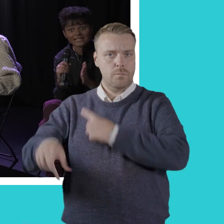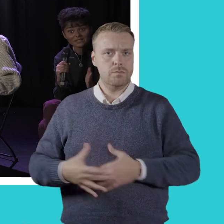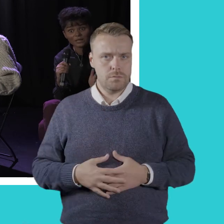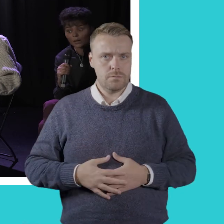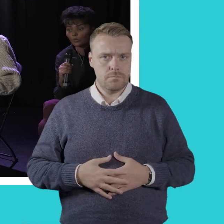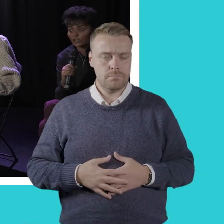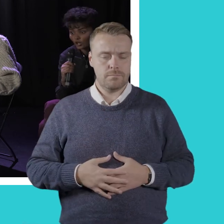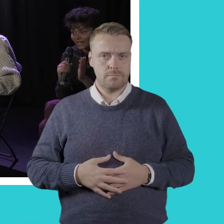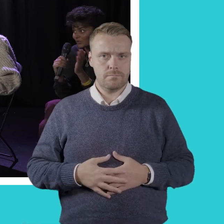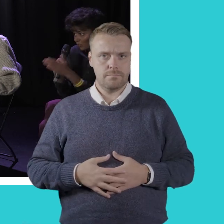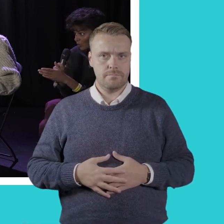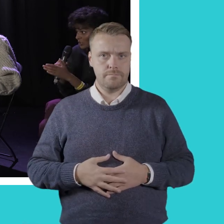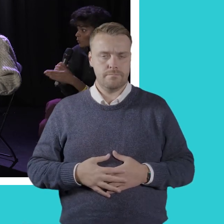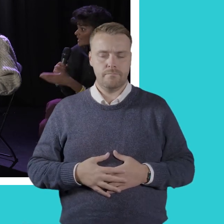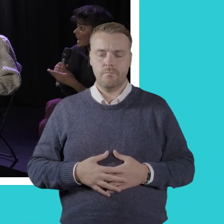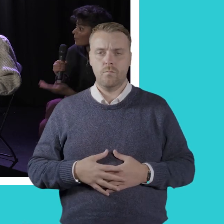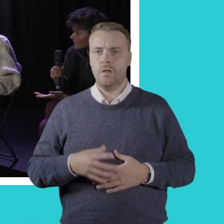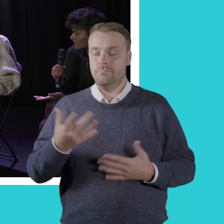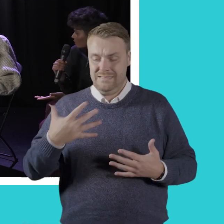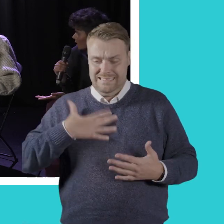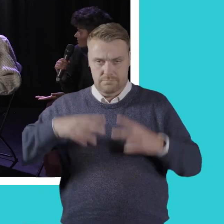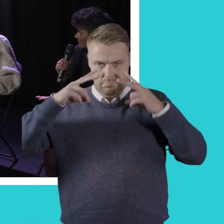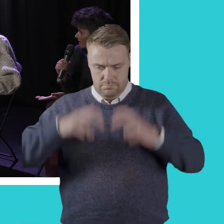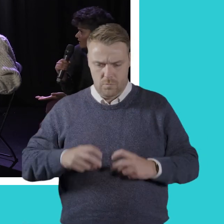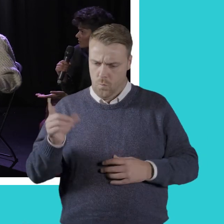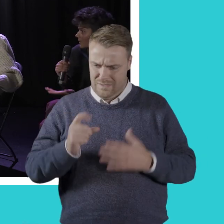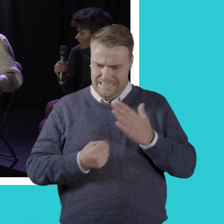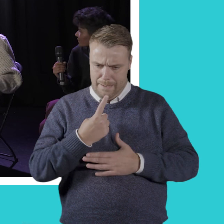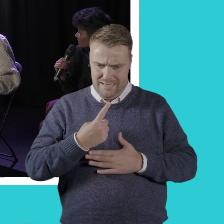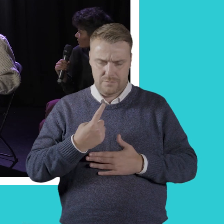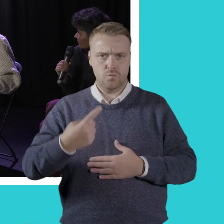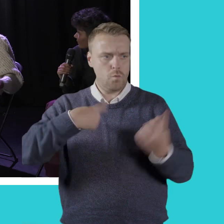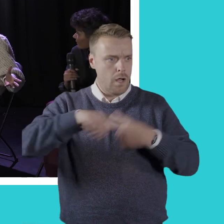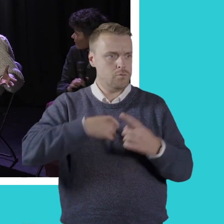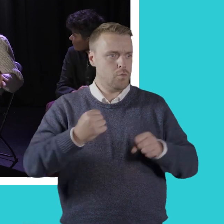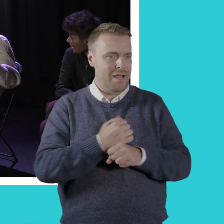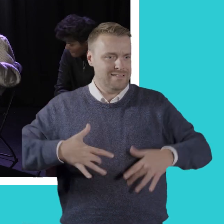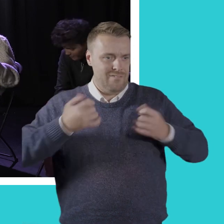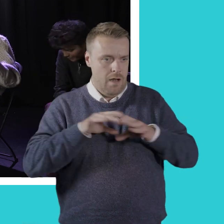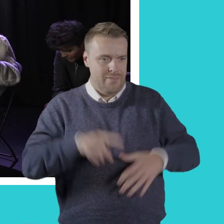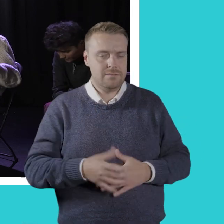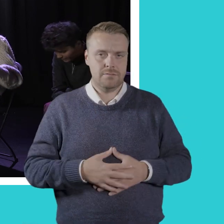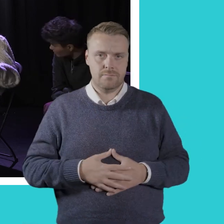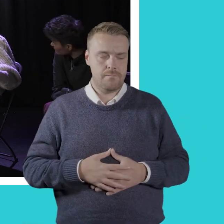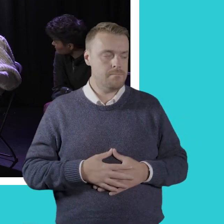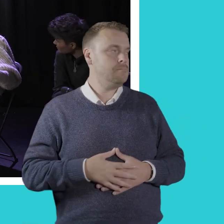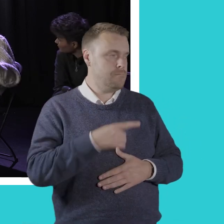needs to be about what we look towards which is what is happening to us to make us feel this way. Definitely definitely. I think it's important though that we hold those